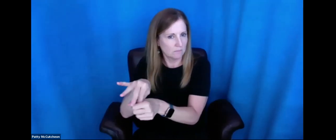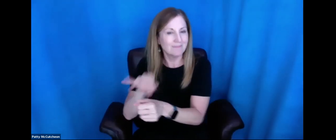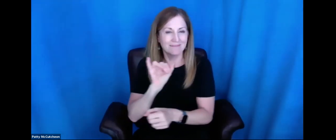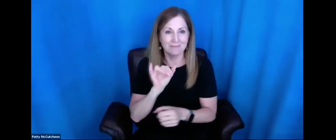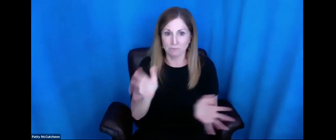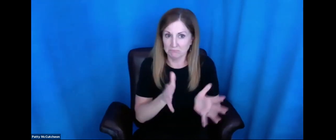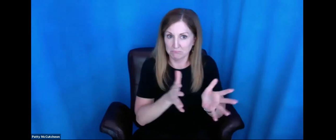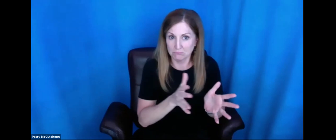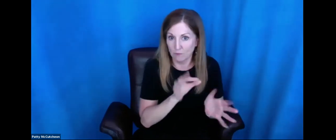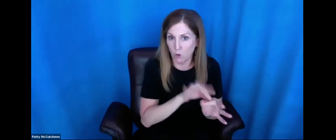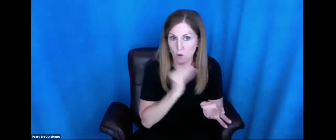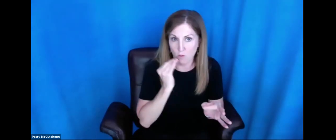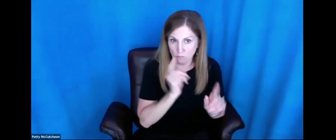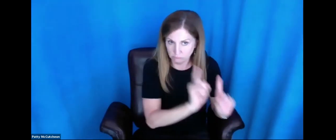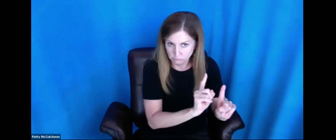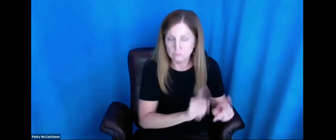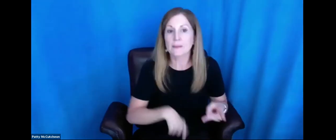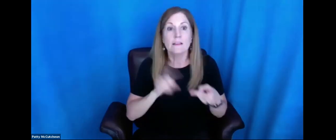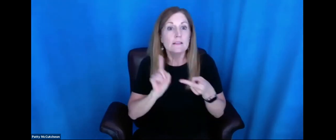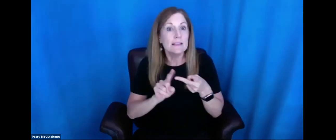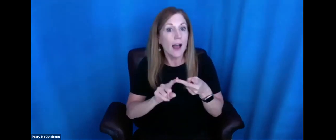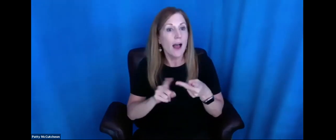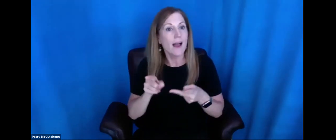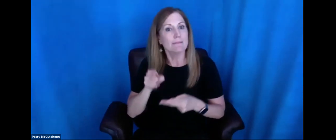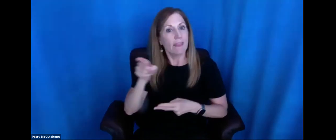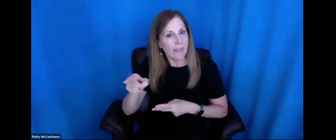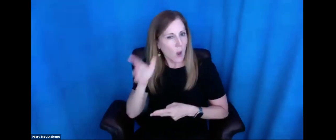And number two, we will have safety equipment and